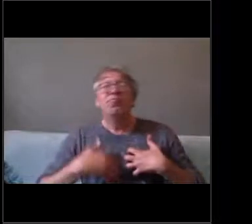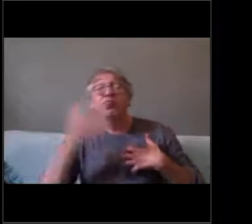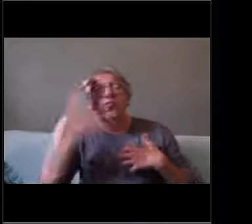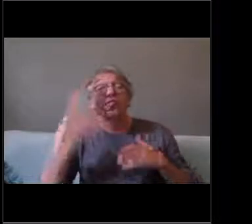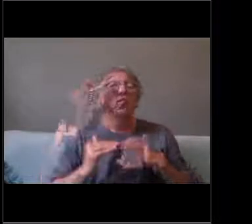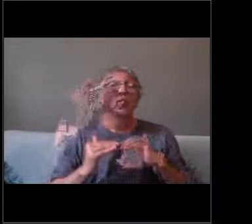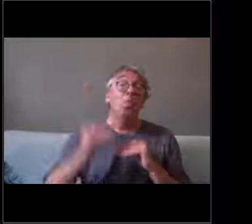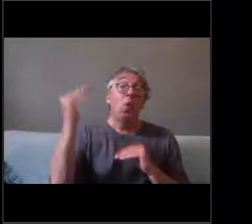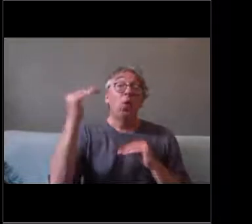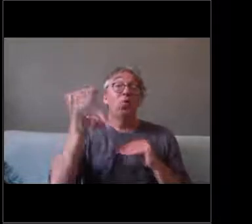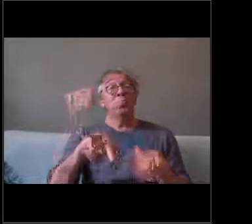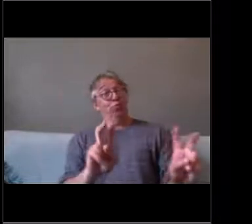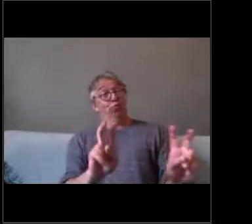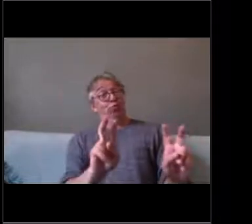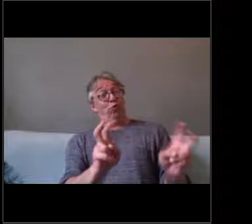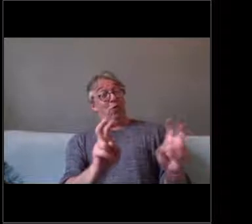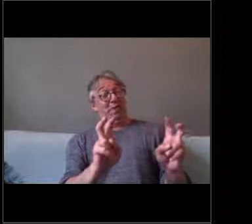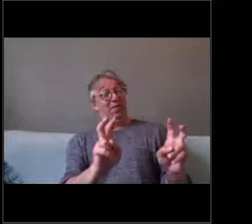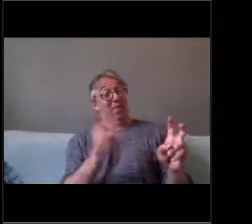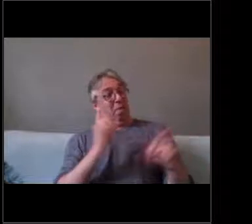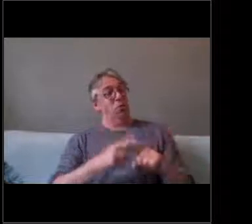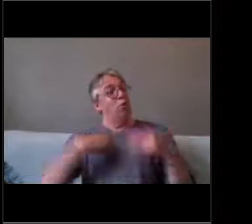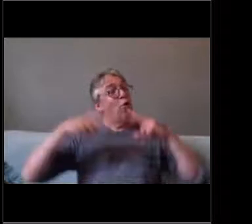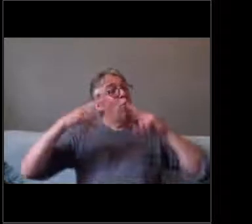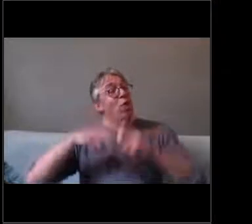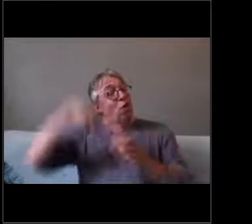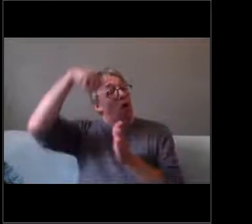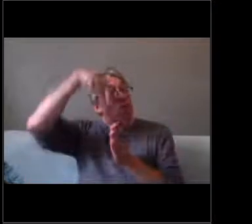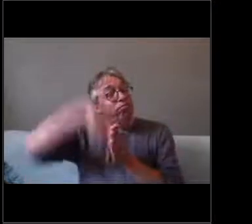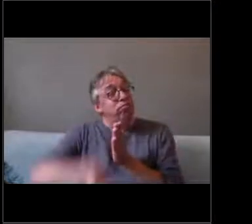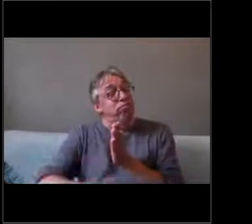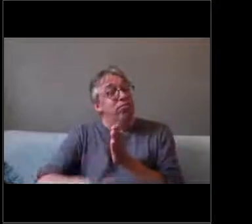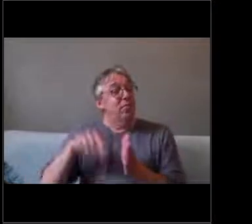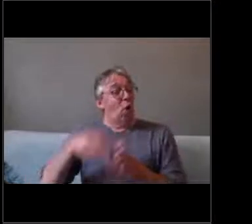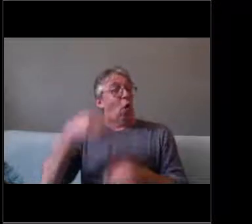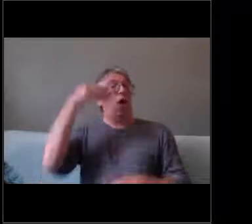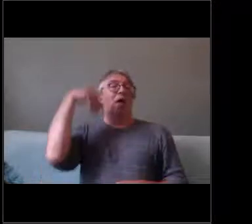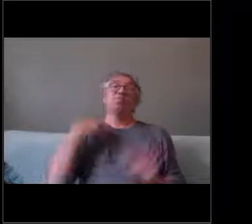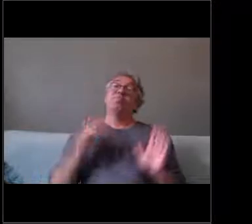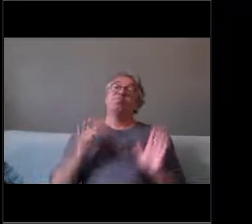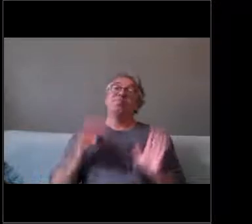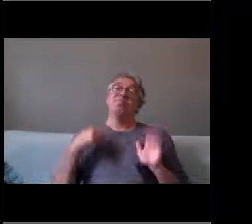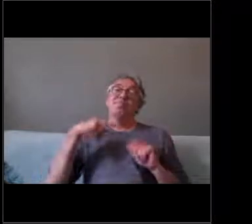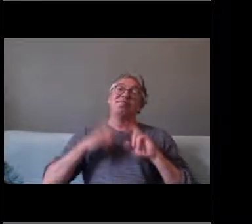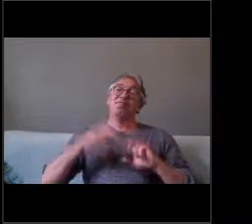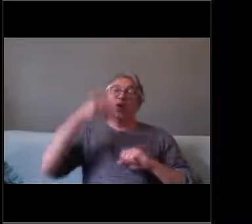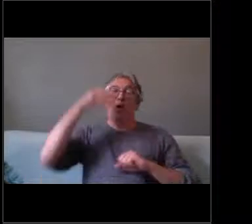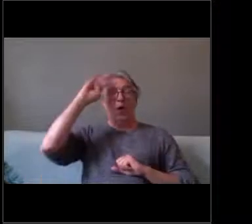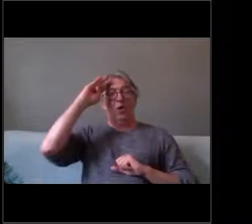and the other findings specifically in the Irish context, looking more different barriers in more depth,